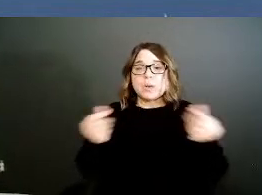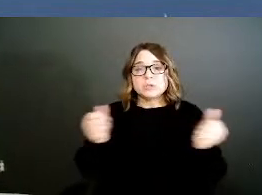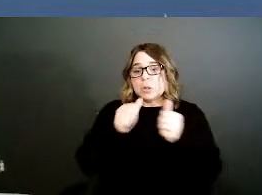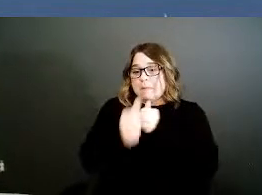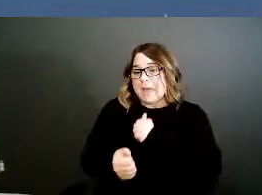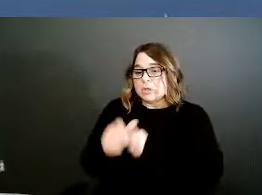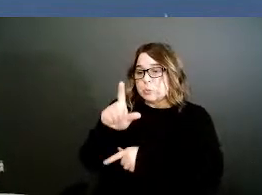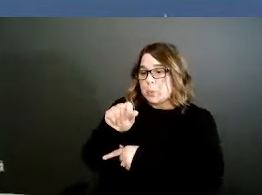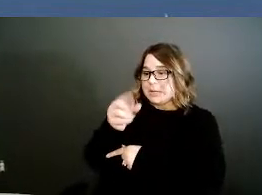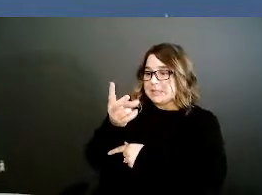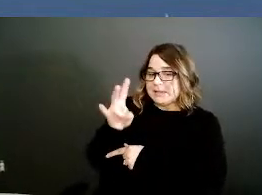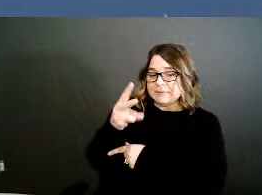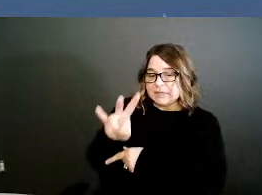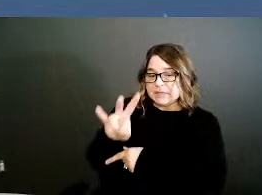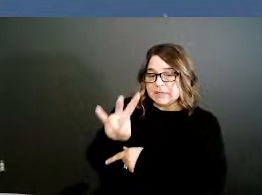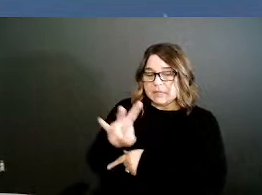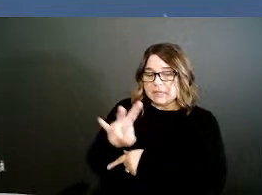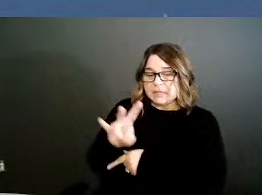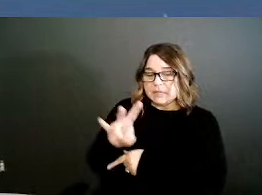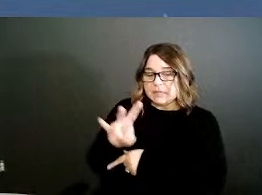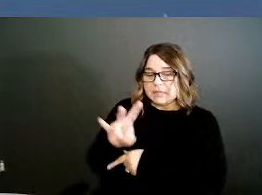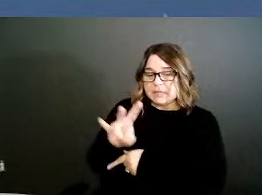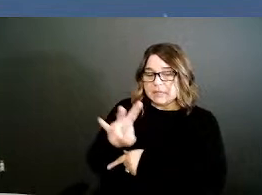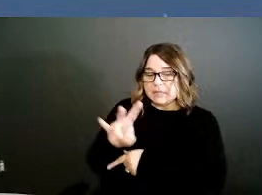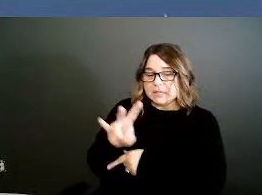2017 NOR THE RESOLUTION PASSED LAST FRIDAY INCLUDED WHAT THE SALARY WOULD NOW BE. SO LET'S BE CLEAR.